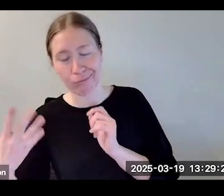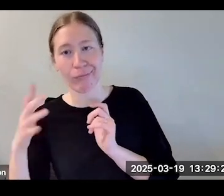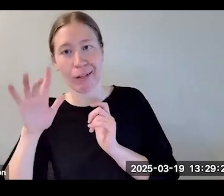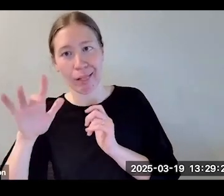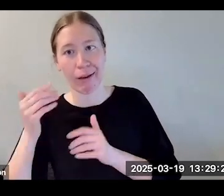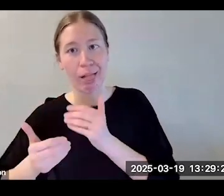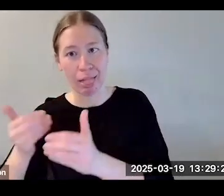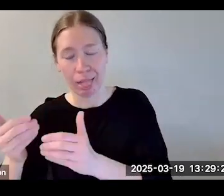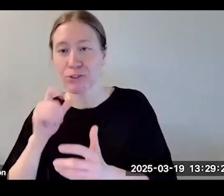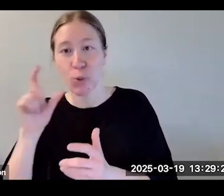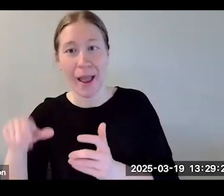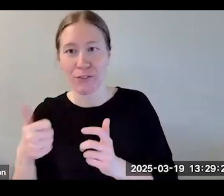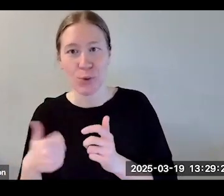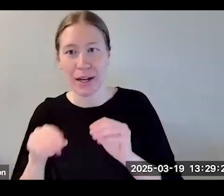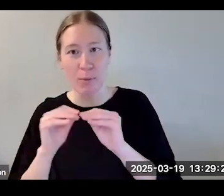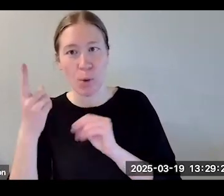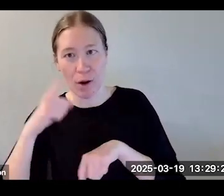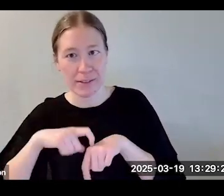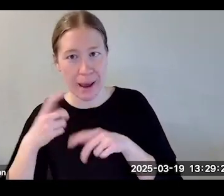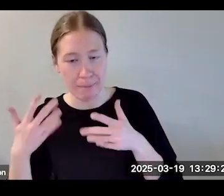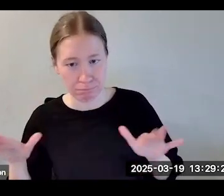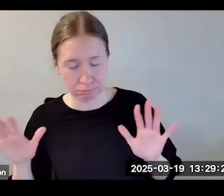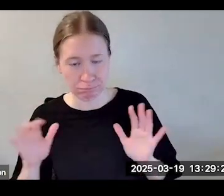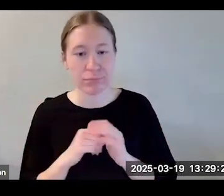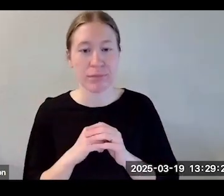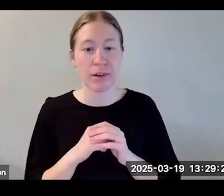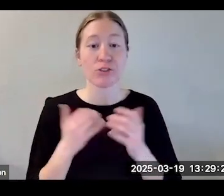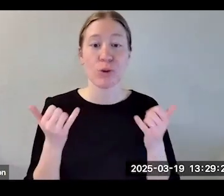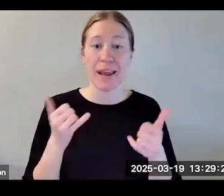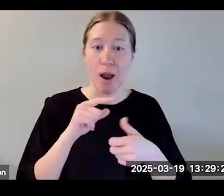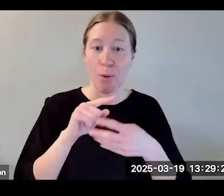So I've now made Scholarship, Events, Work,